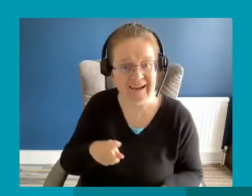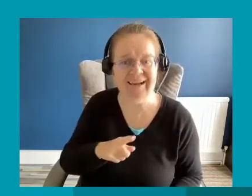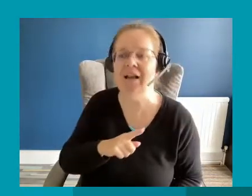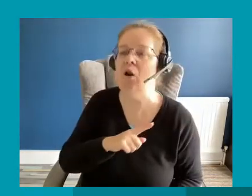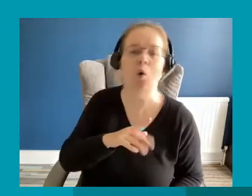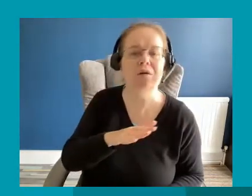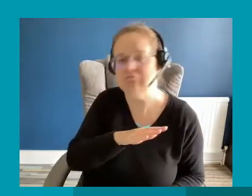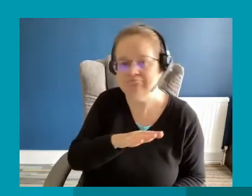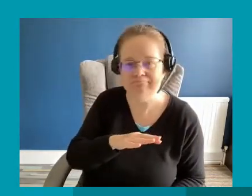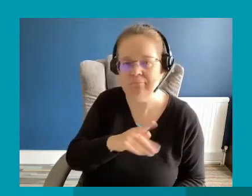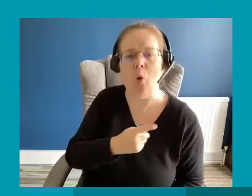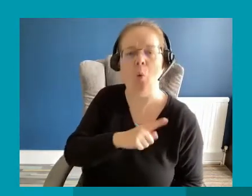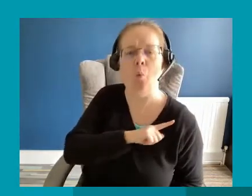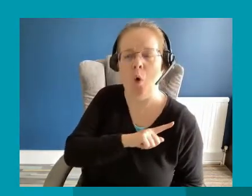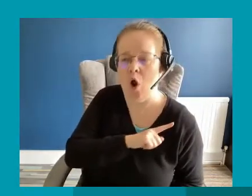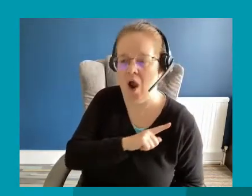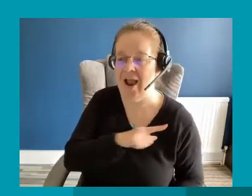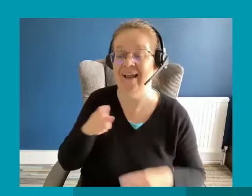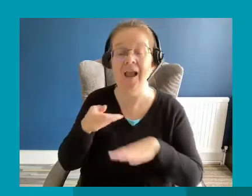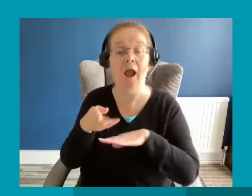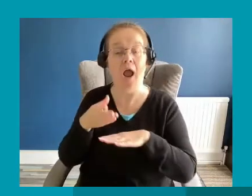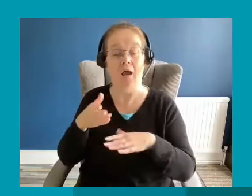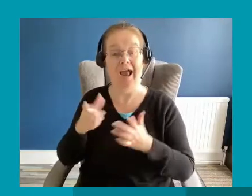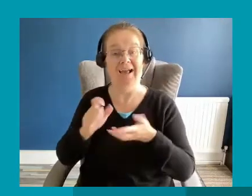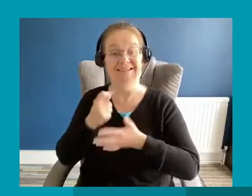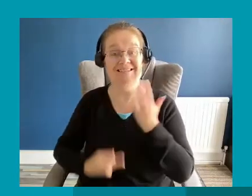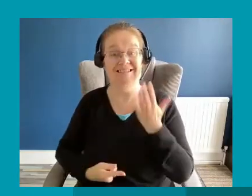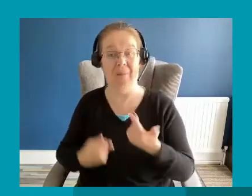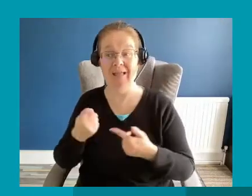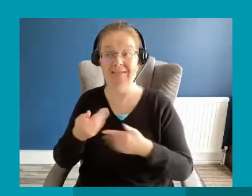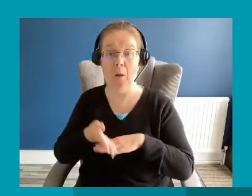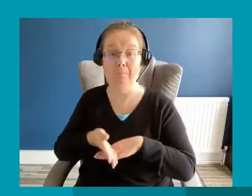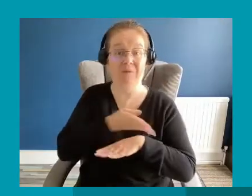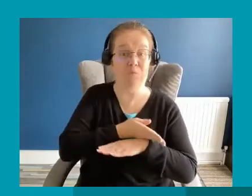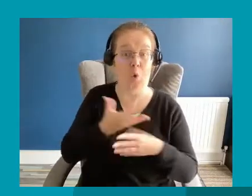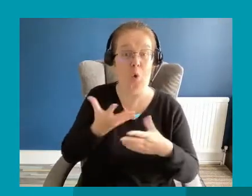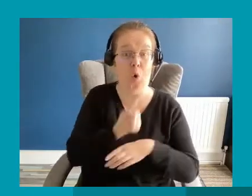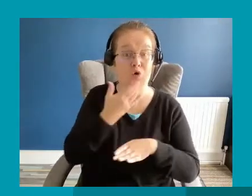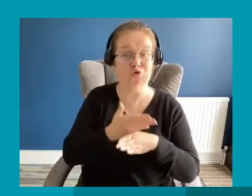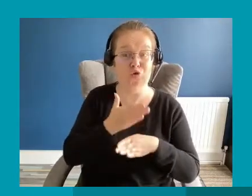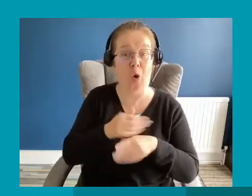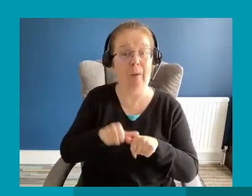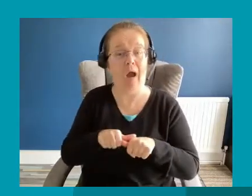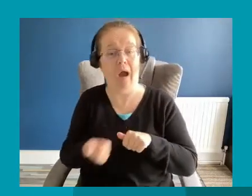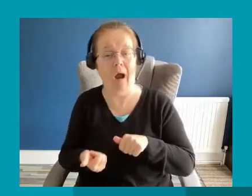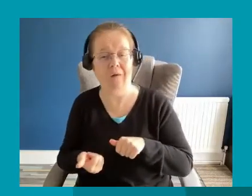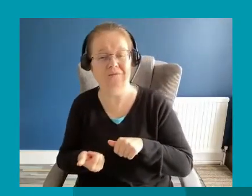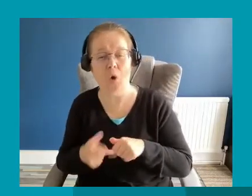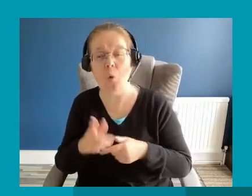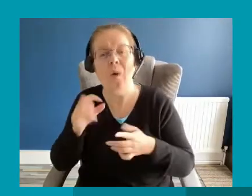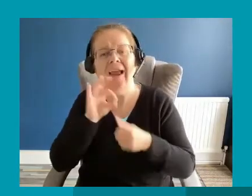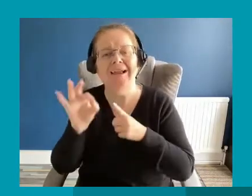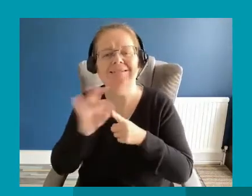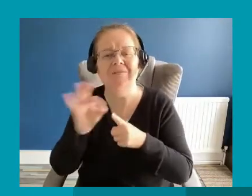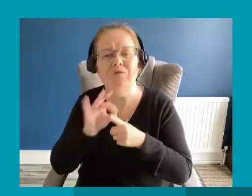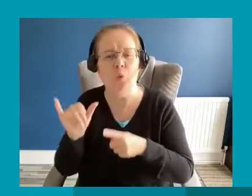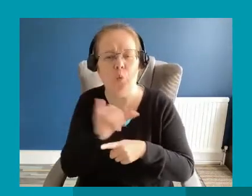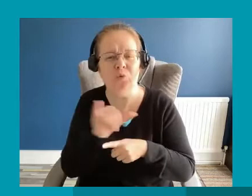Was it before you got the job or was it? In the interview, or was it after you got the job?